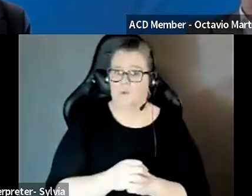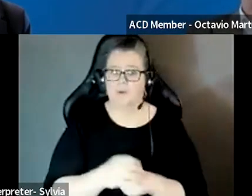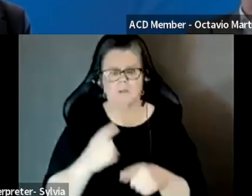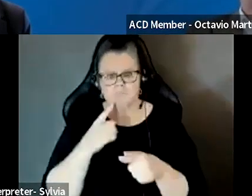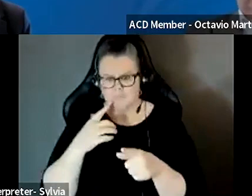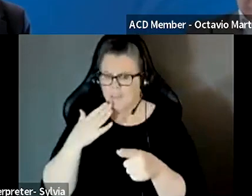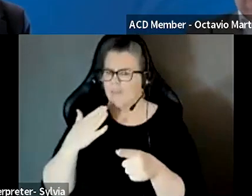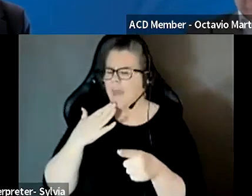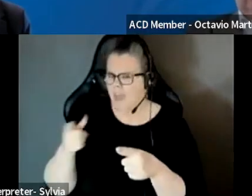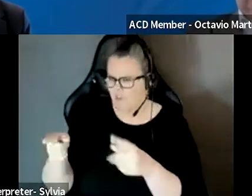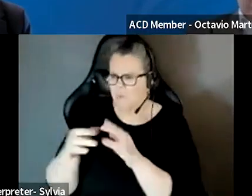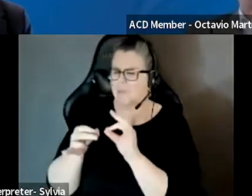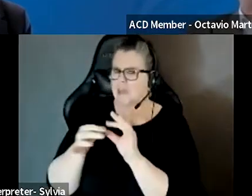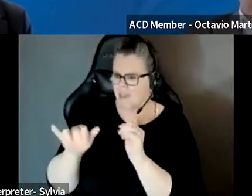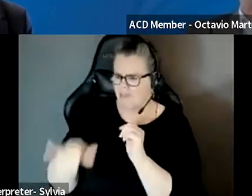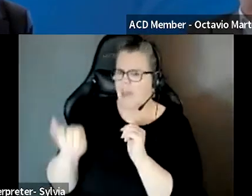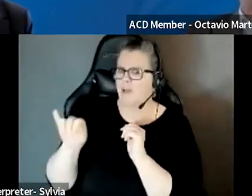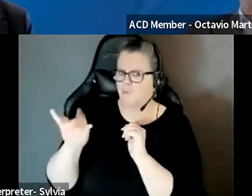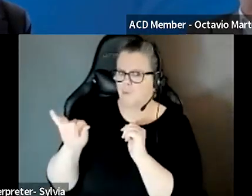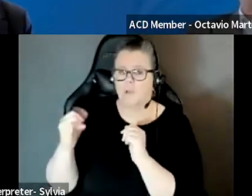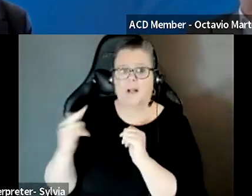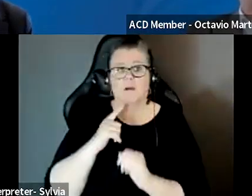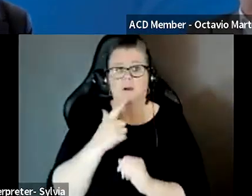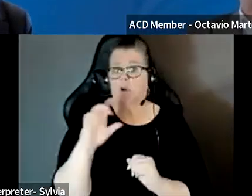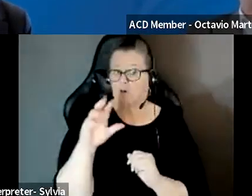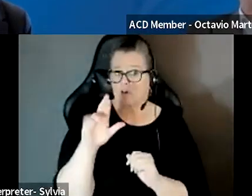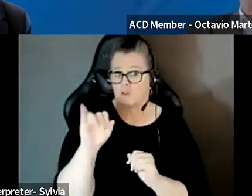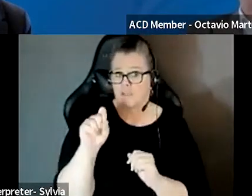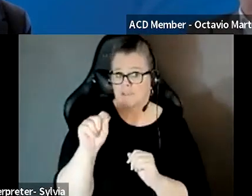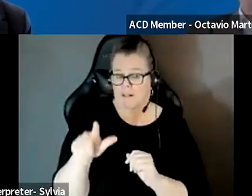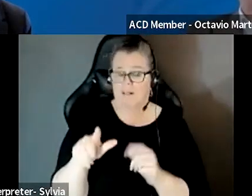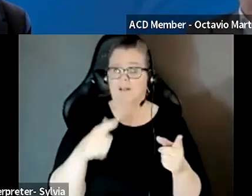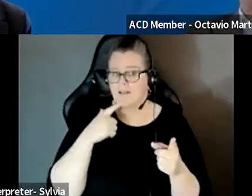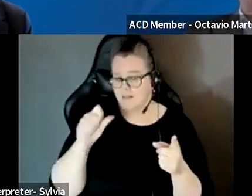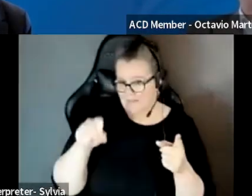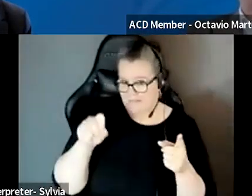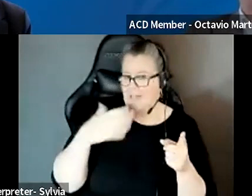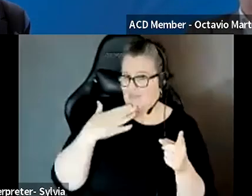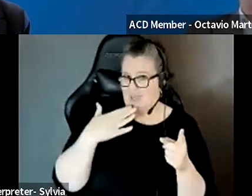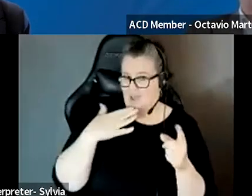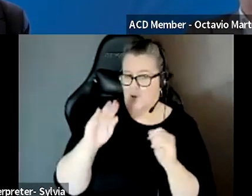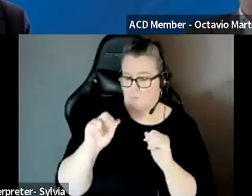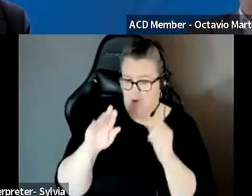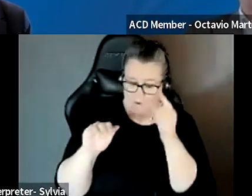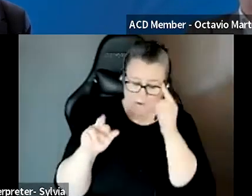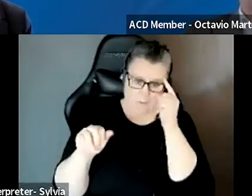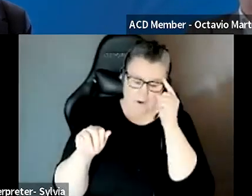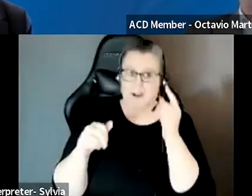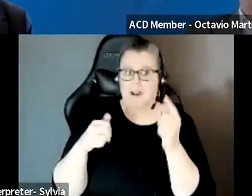Over to you, Cristal. Yes, and thank you so much, Barbara. And I appreciate Dr. Morita raising those issues.